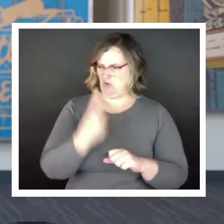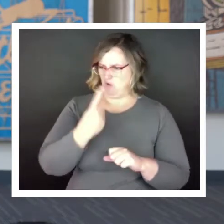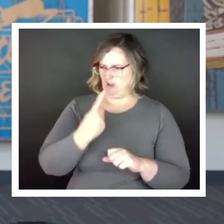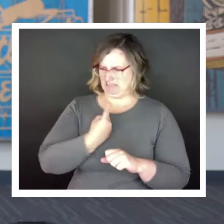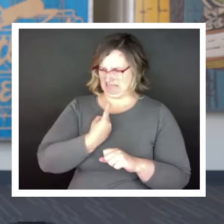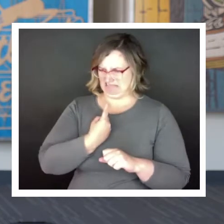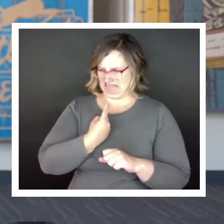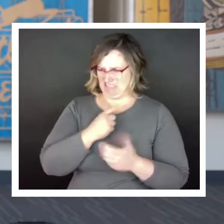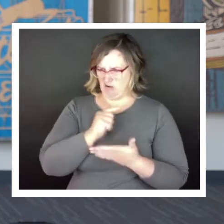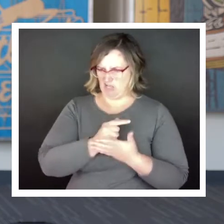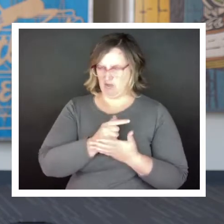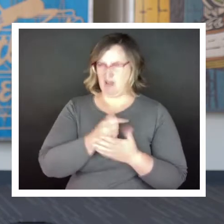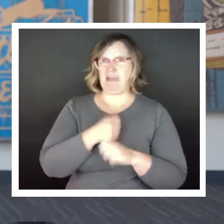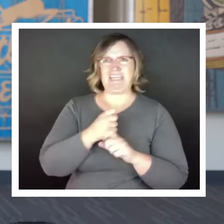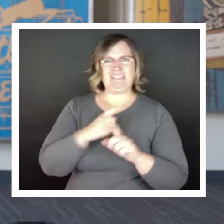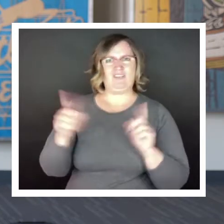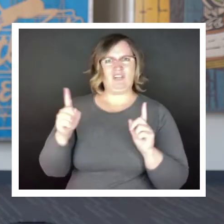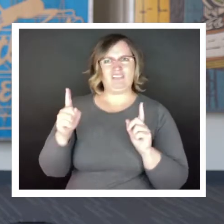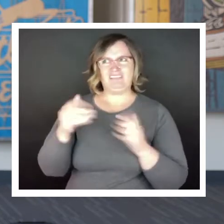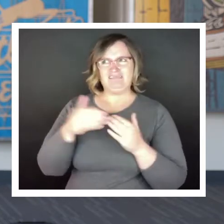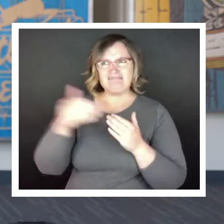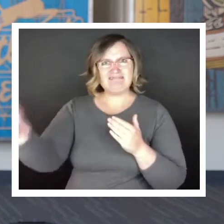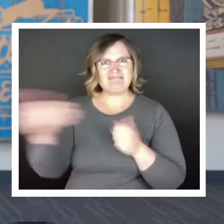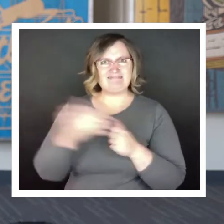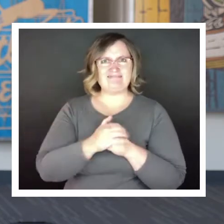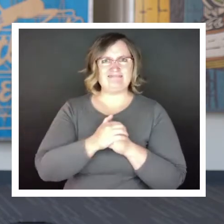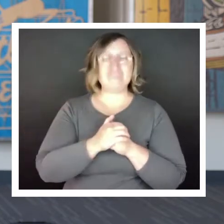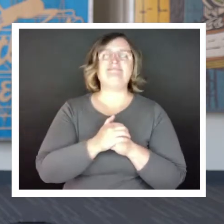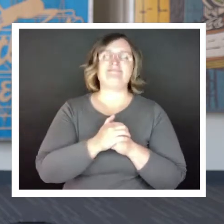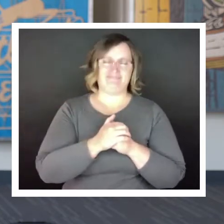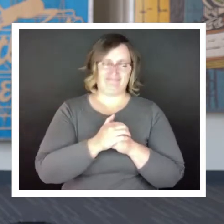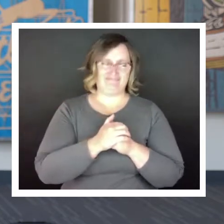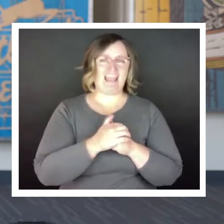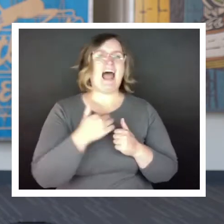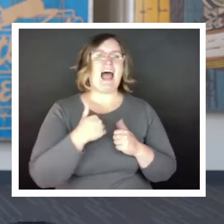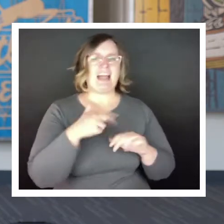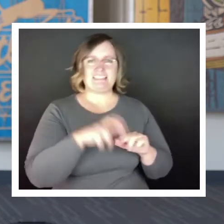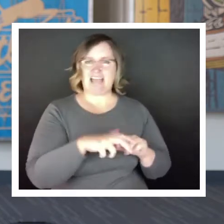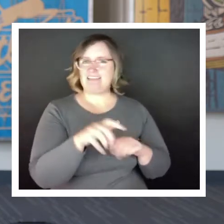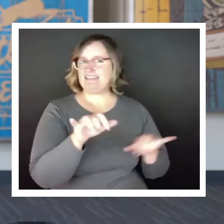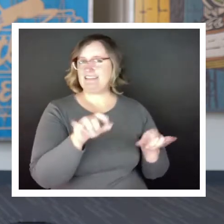Well, I've sat where you're sitting, I asked the same questions and I have an answer for them.